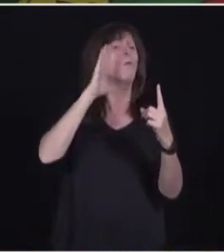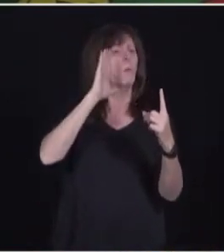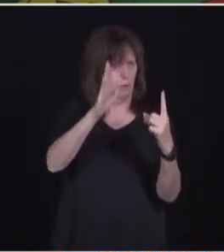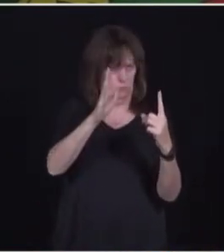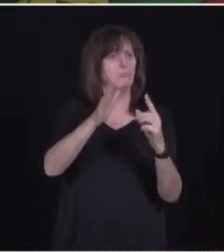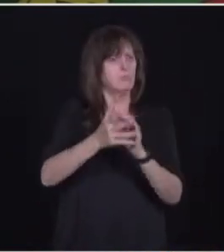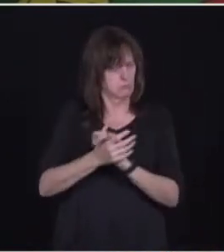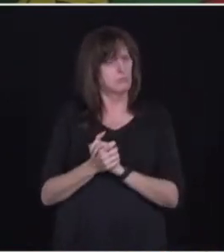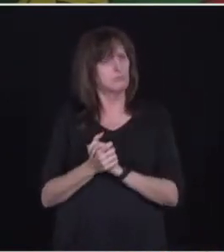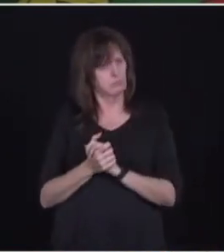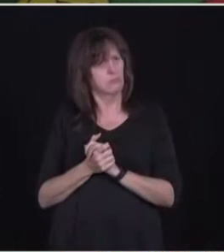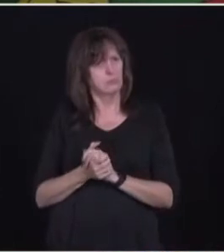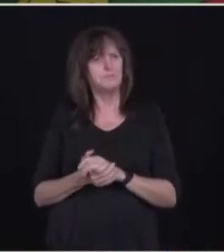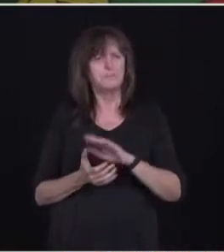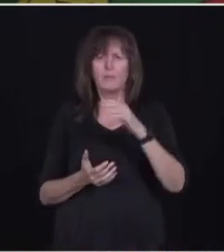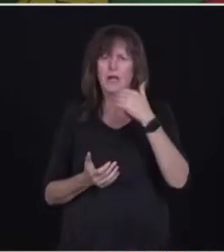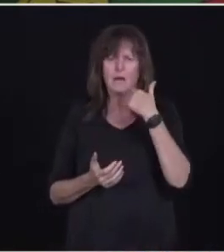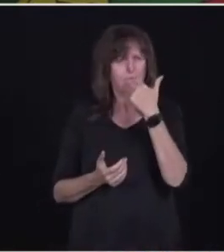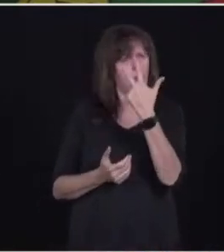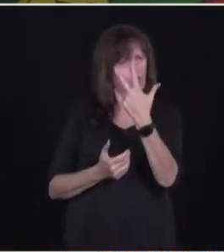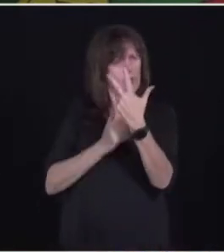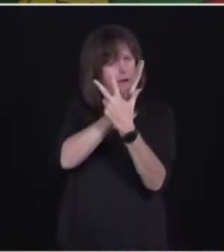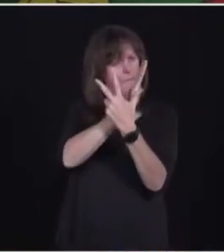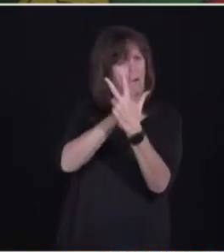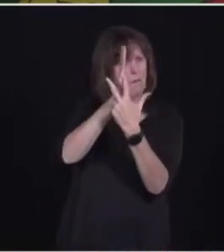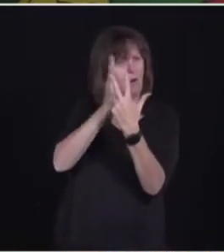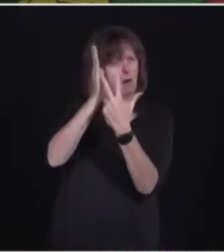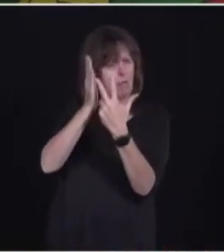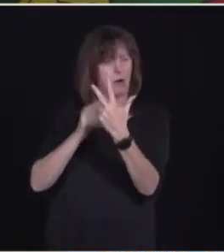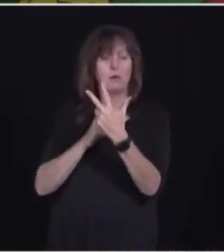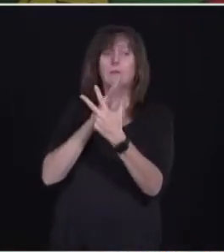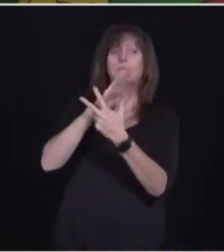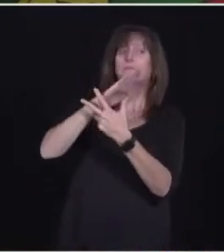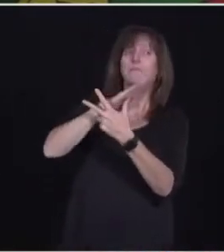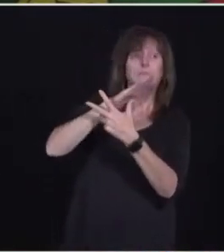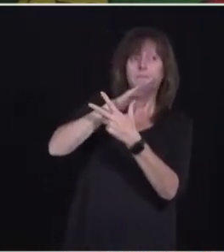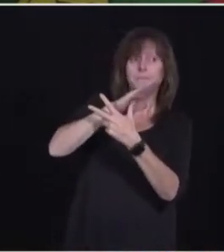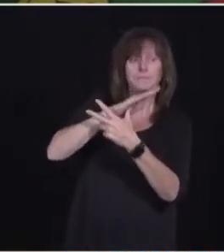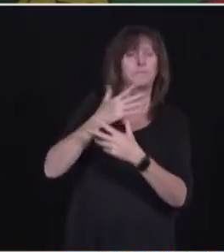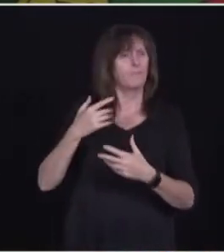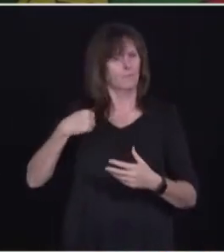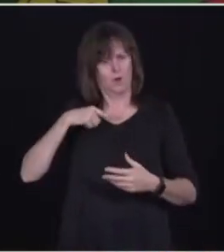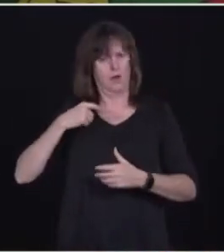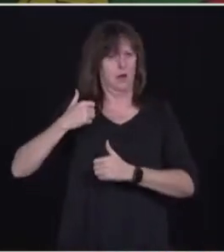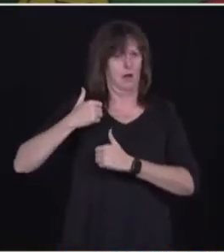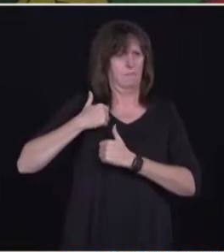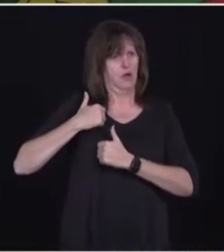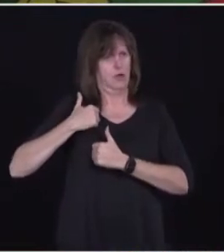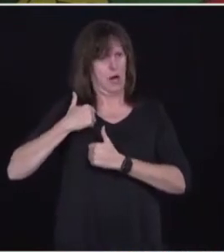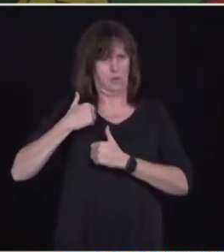province can voluntarily receive the vaccine. We have broken it down into 3 phases. Phase 1 is really